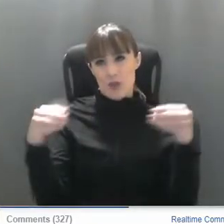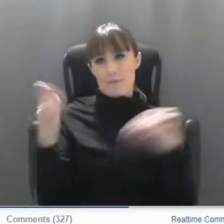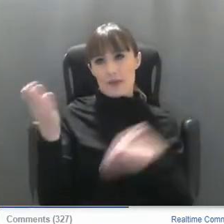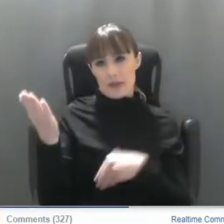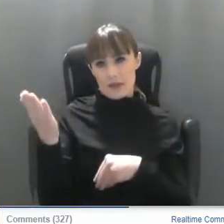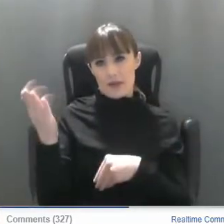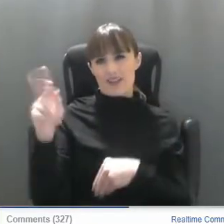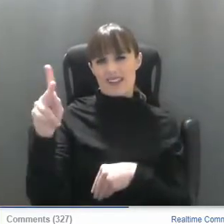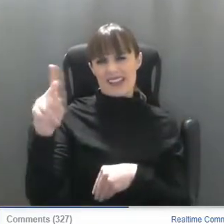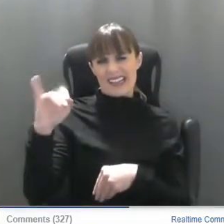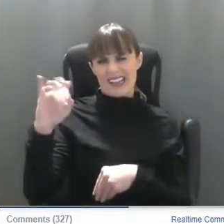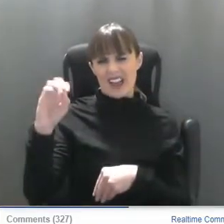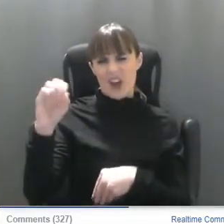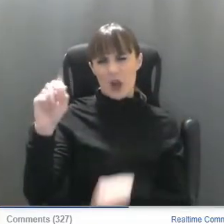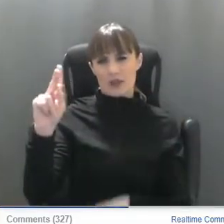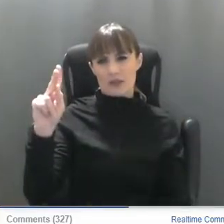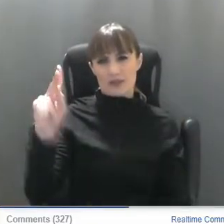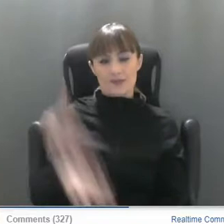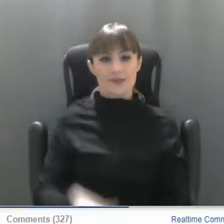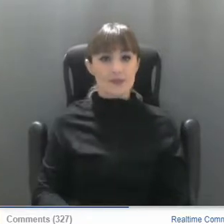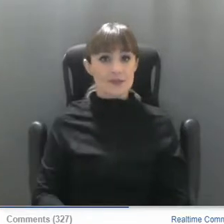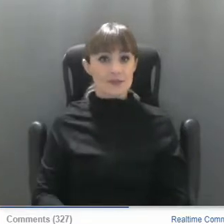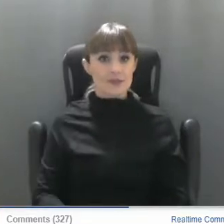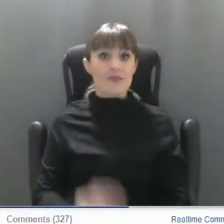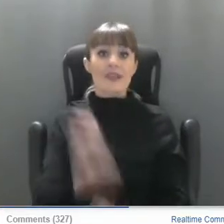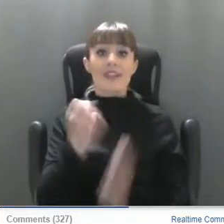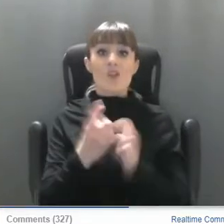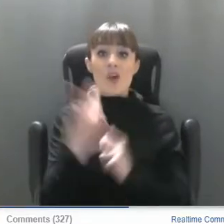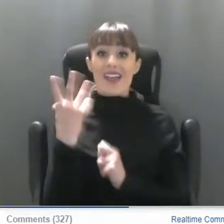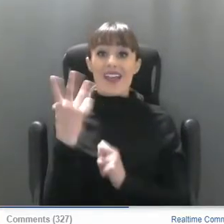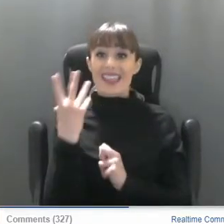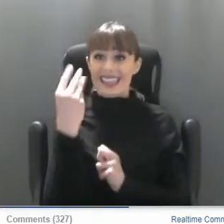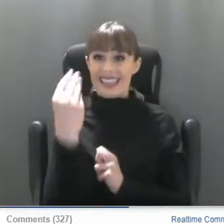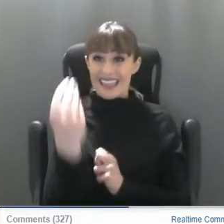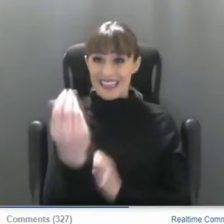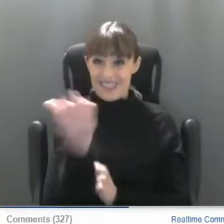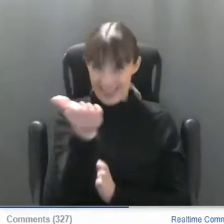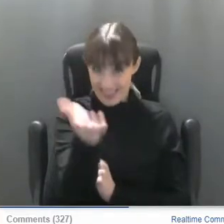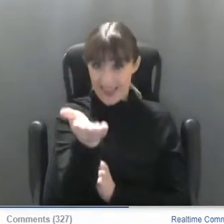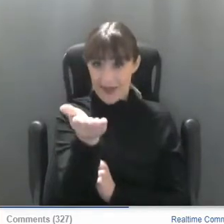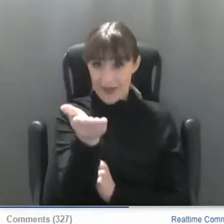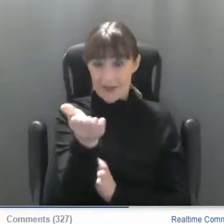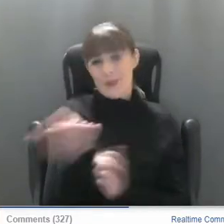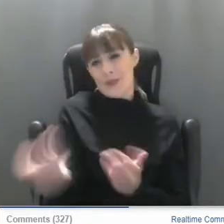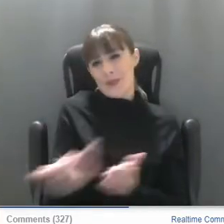over here, everybody here is exiting out our new temporary exit. We wanted to